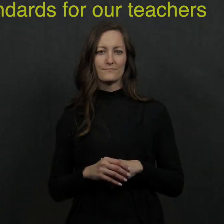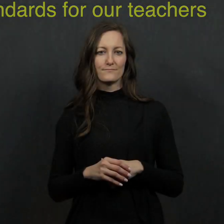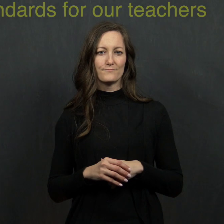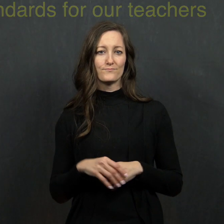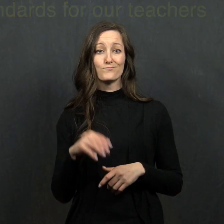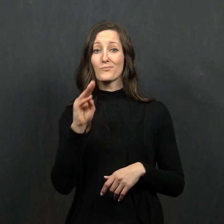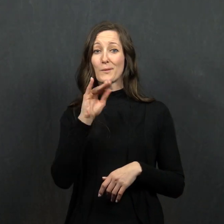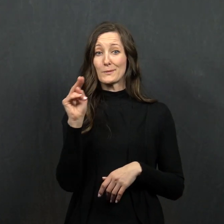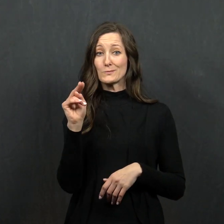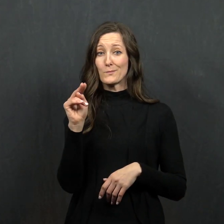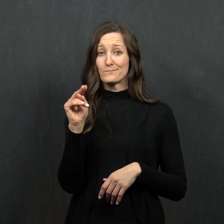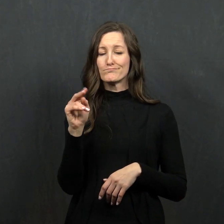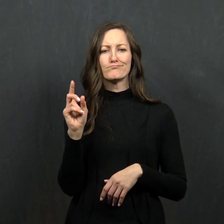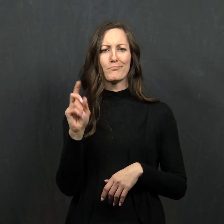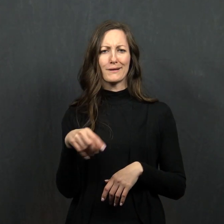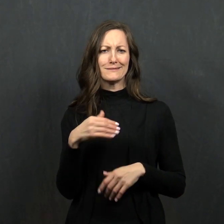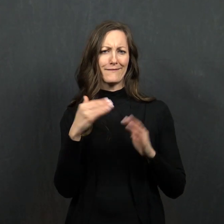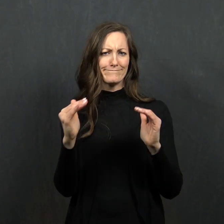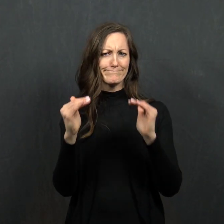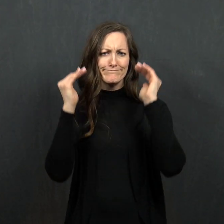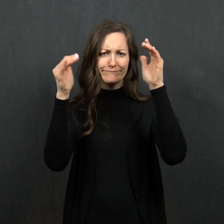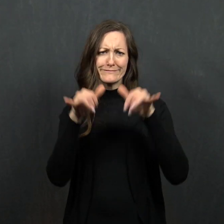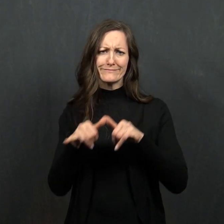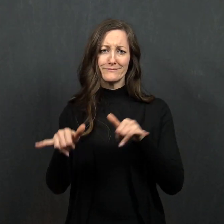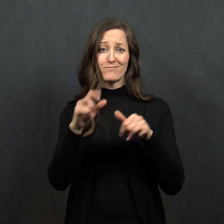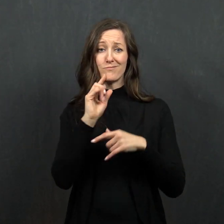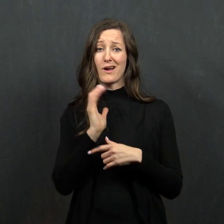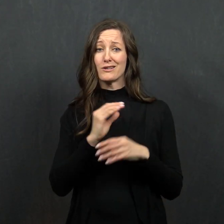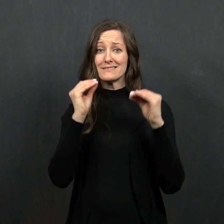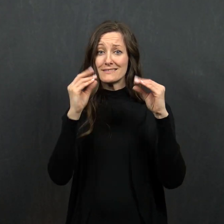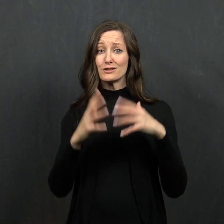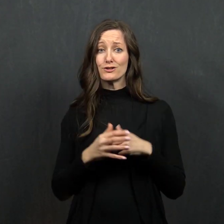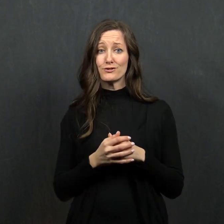Minnesota must have high standards for our teachers.